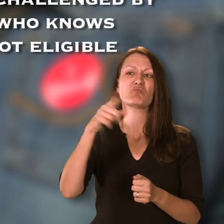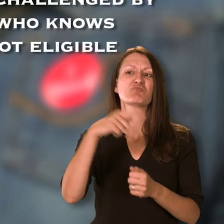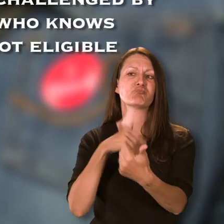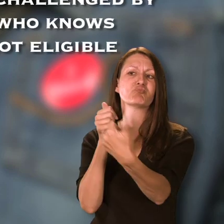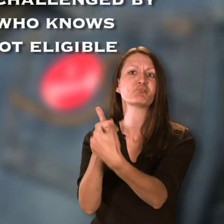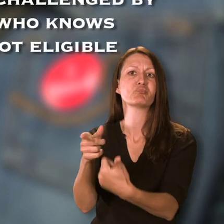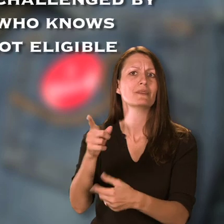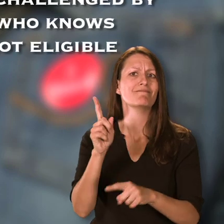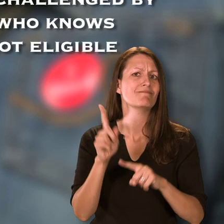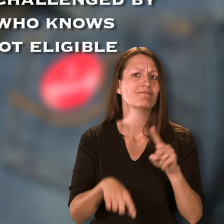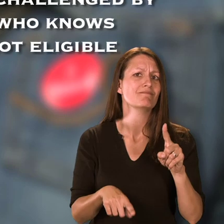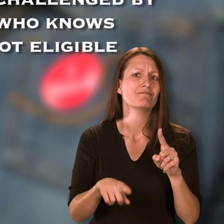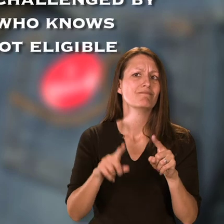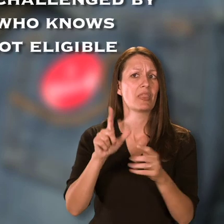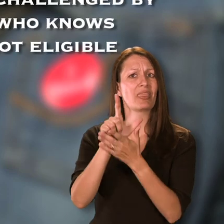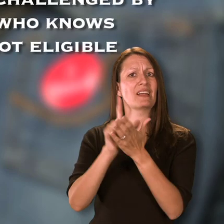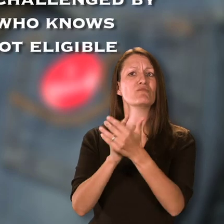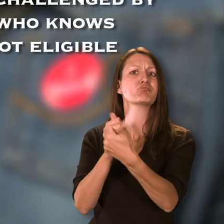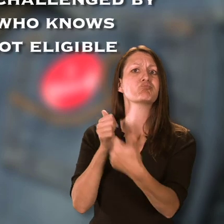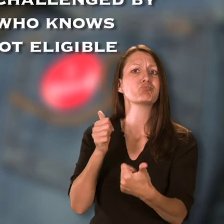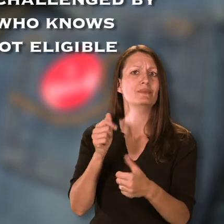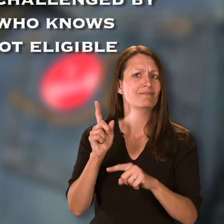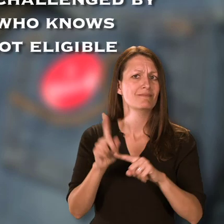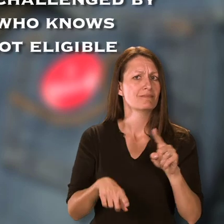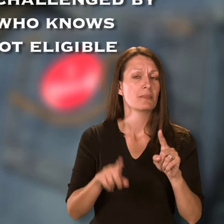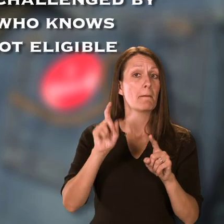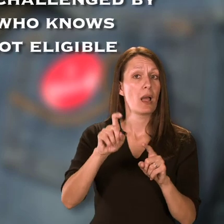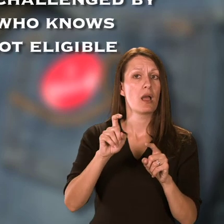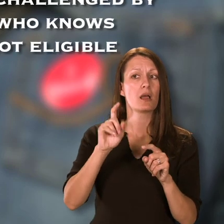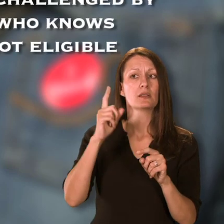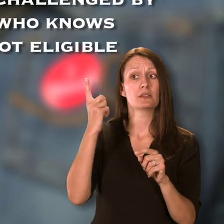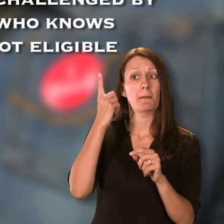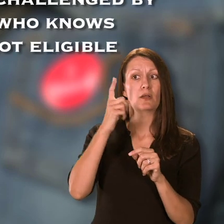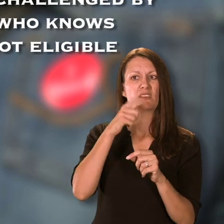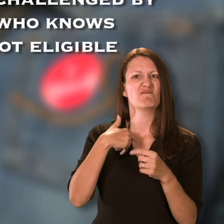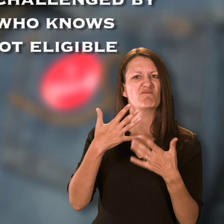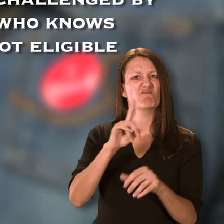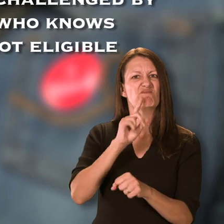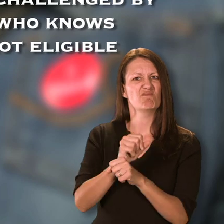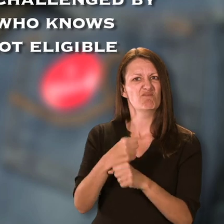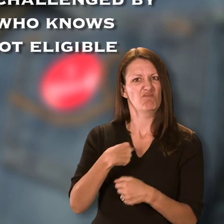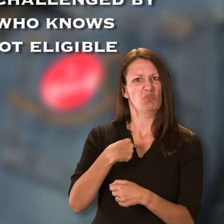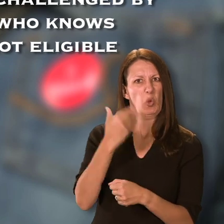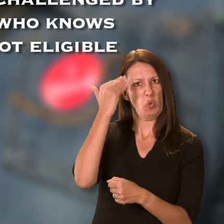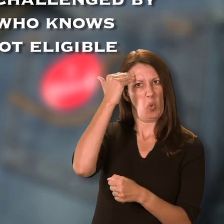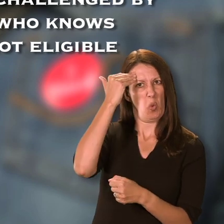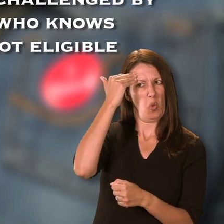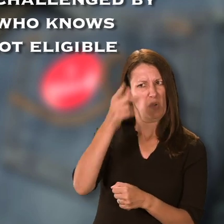A person's right to vote can only be legally challenged by someone who has specific knowledge that another person